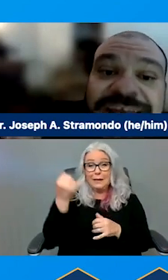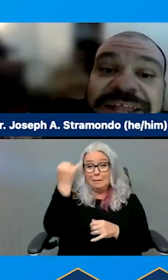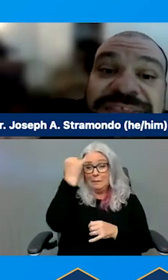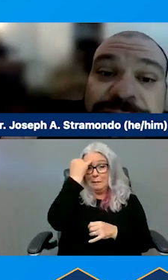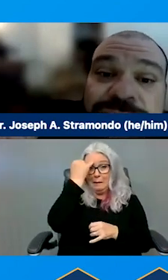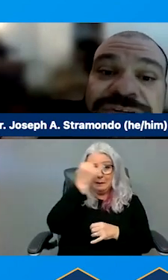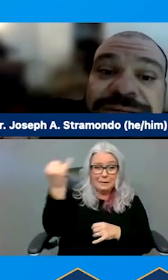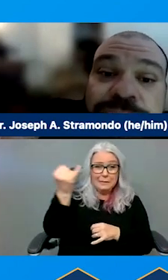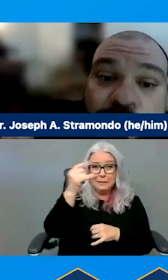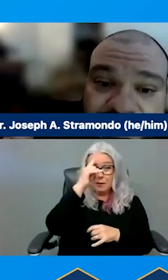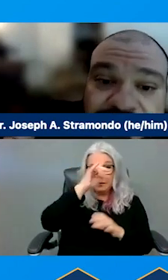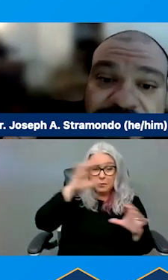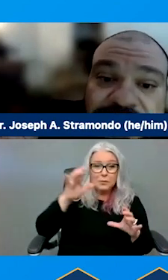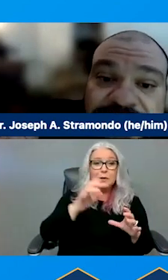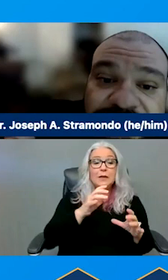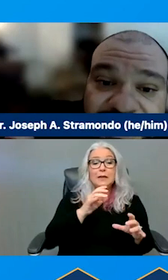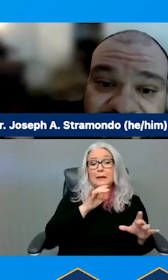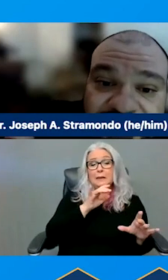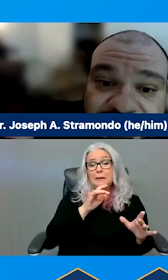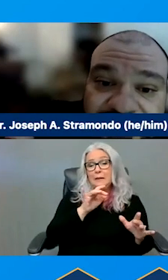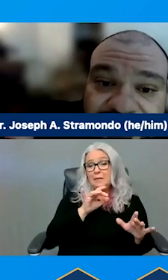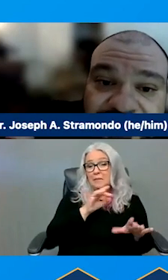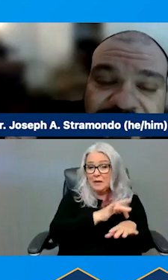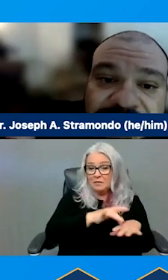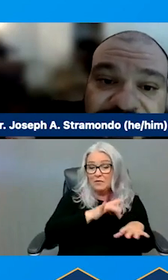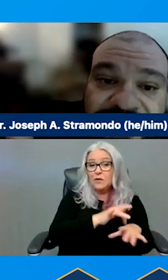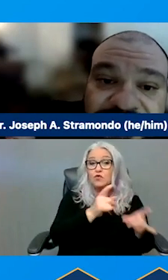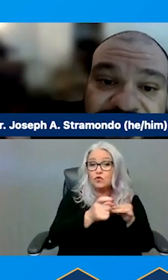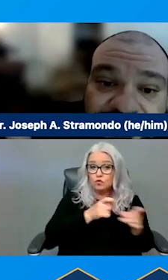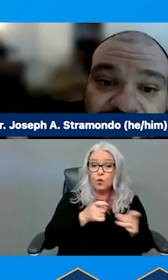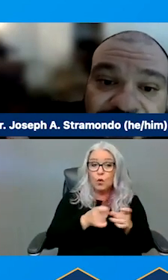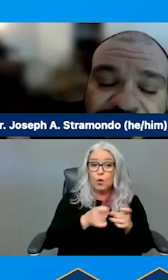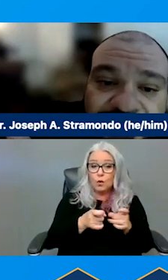infection control probably the most important strategy of an infection control during the